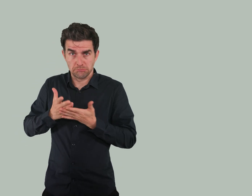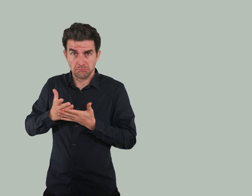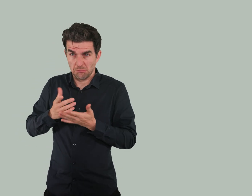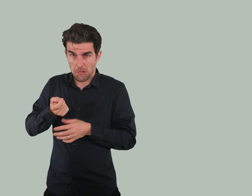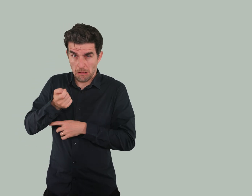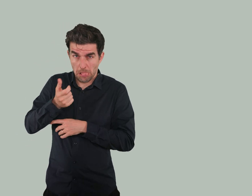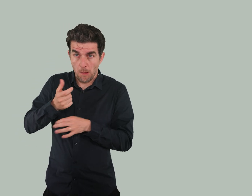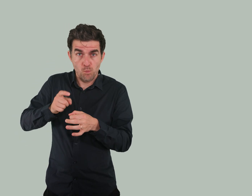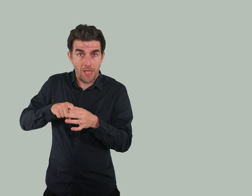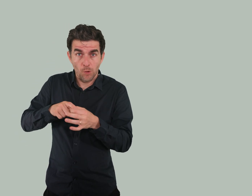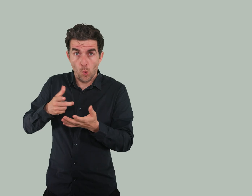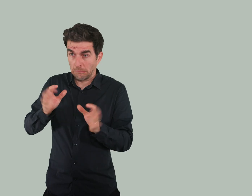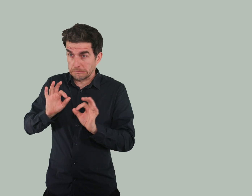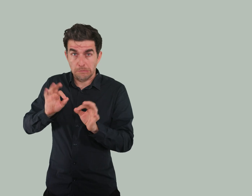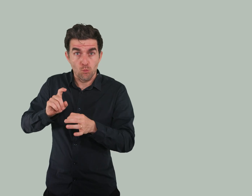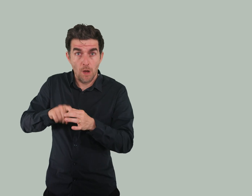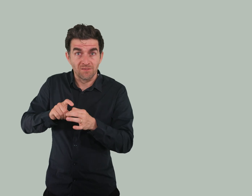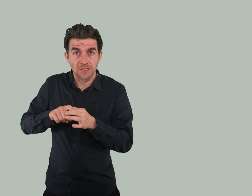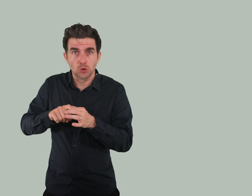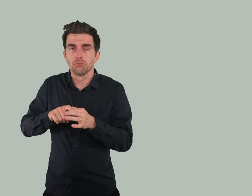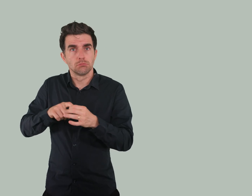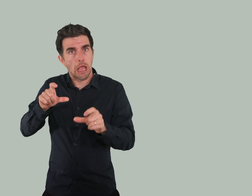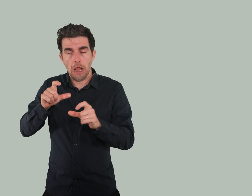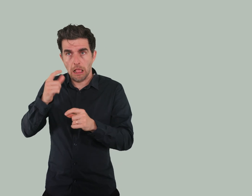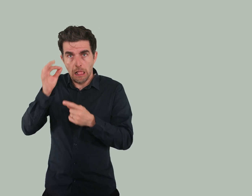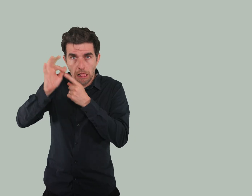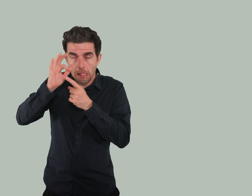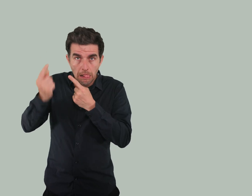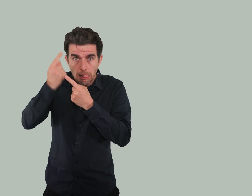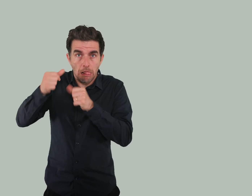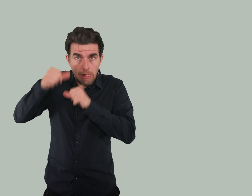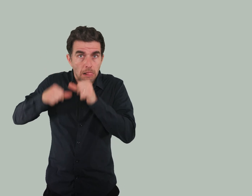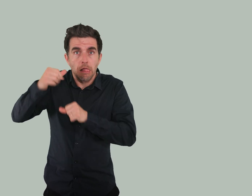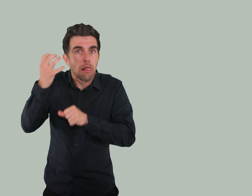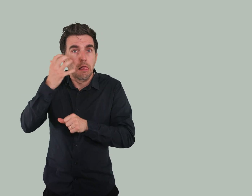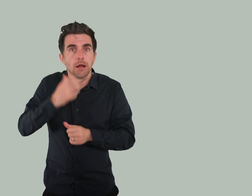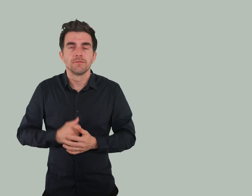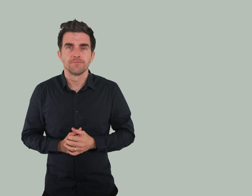that require little or no formal qualification.